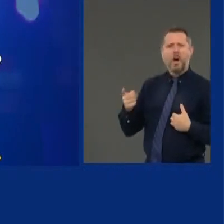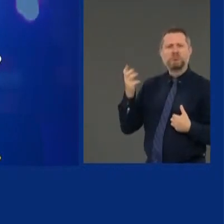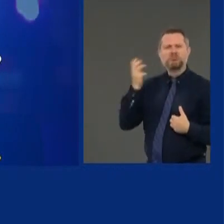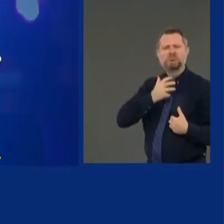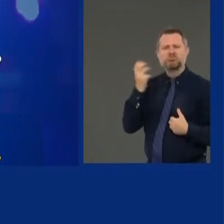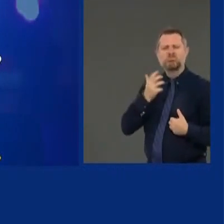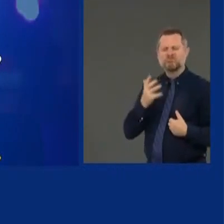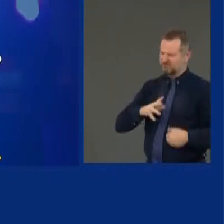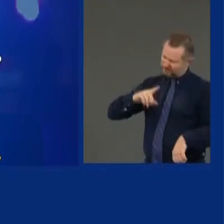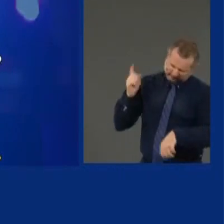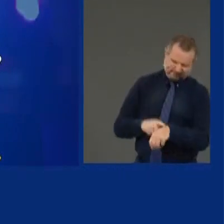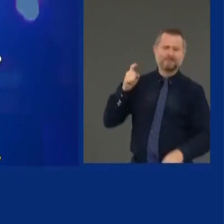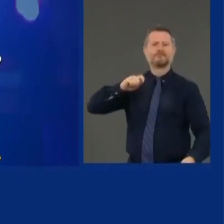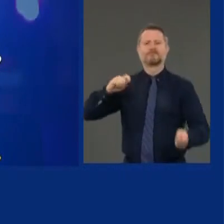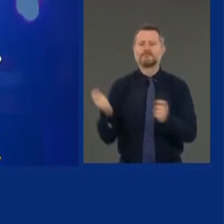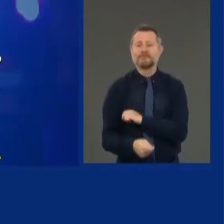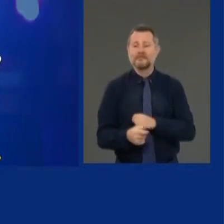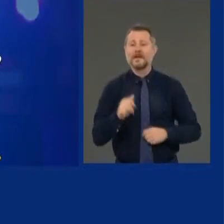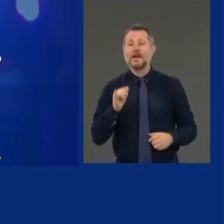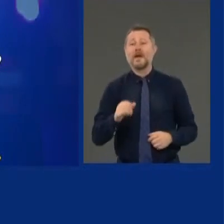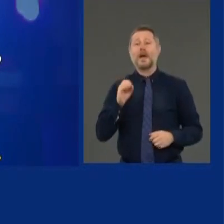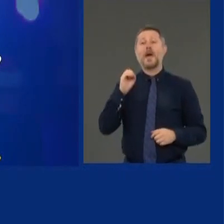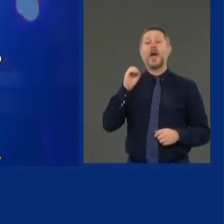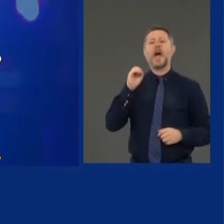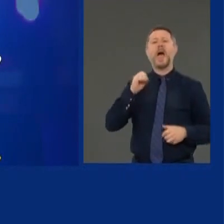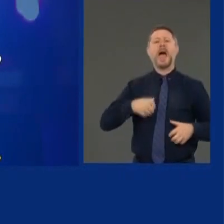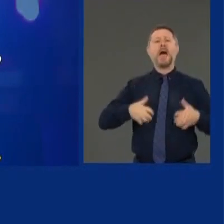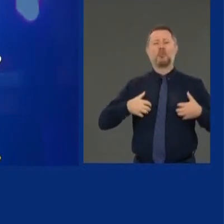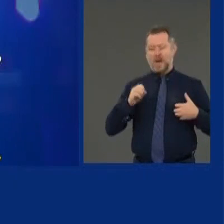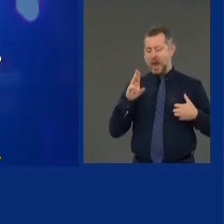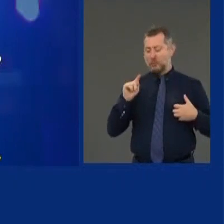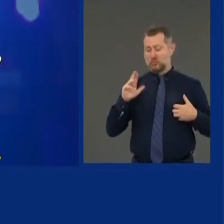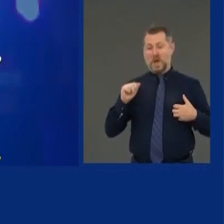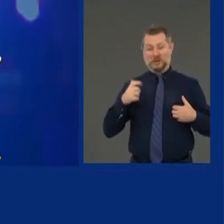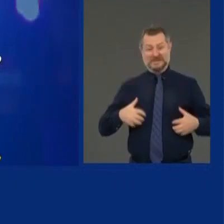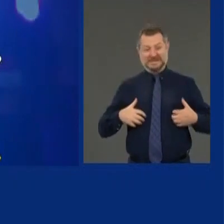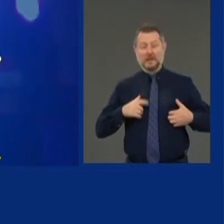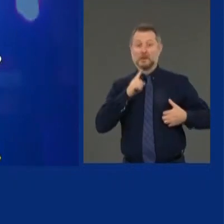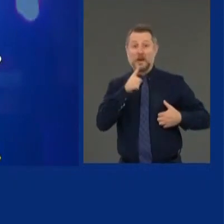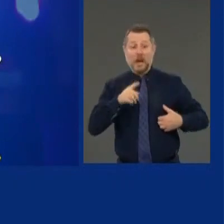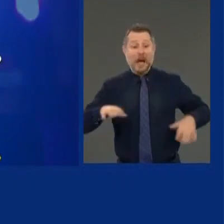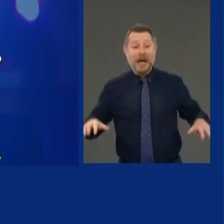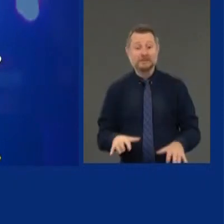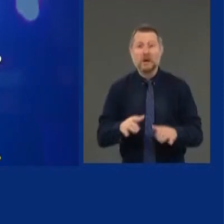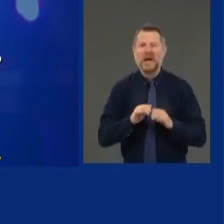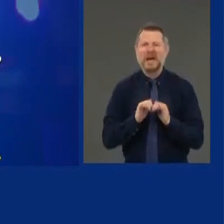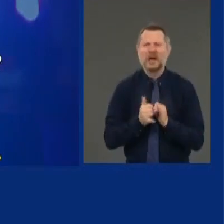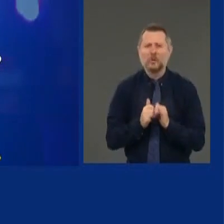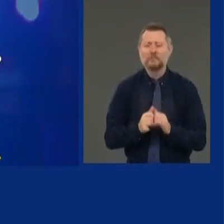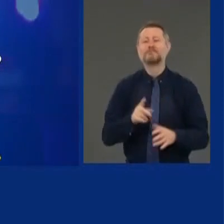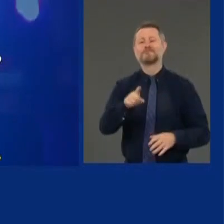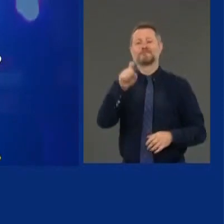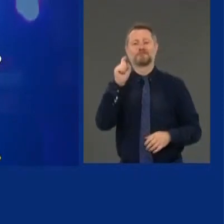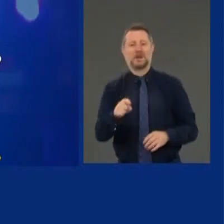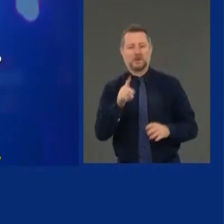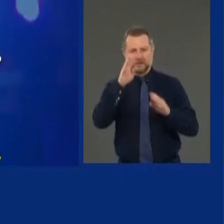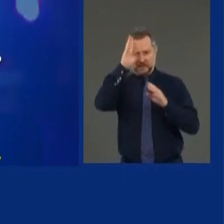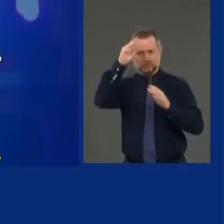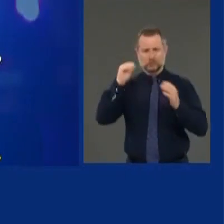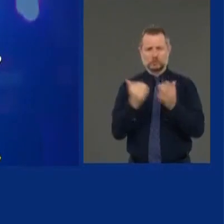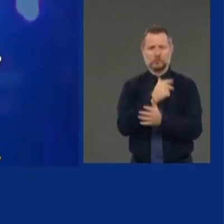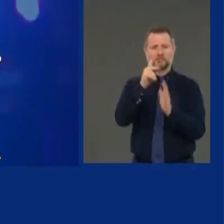THEY SHOULD HAVE BEEN.